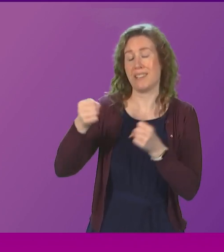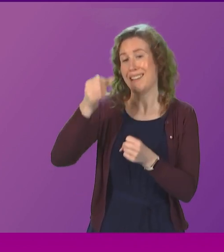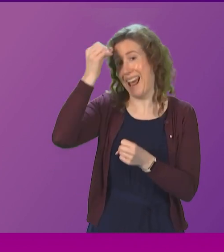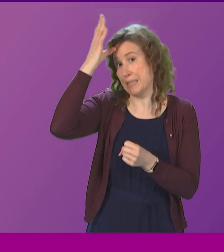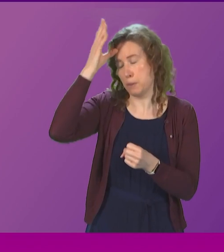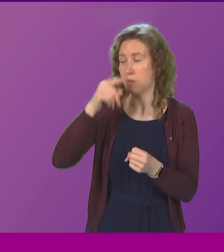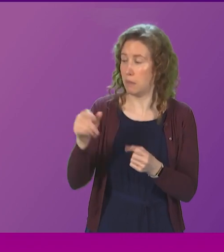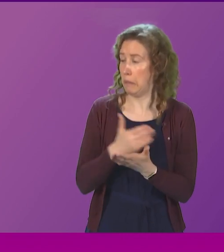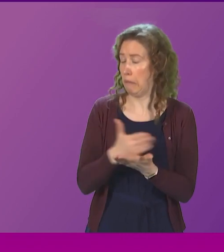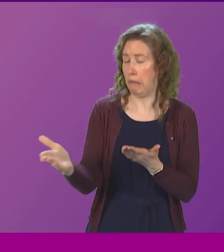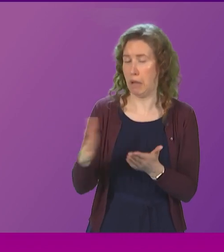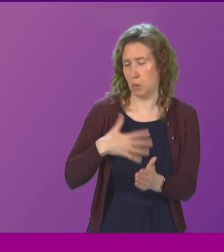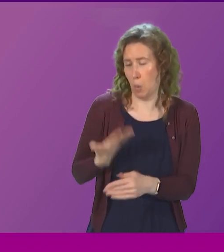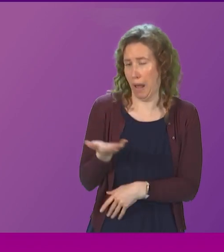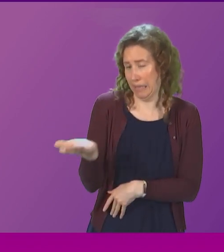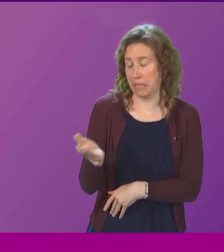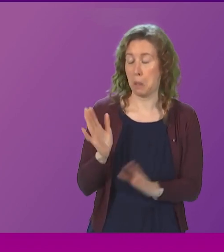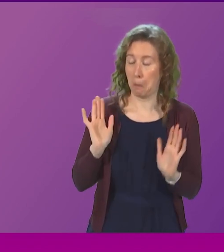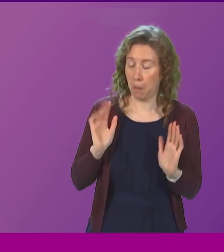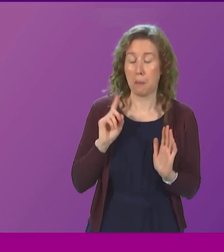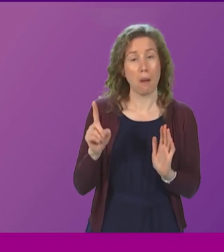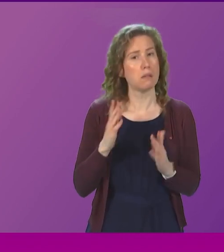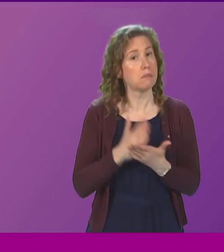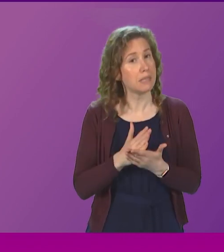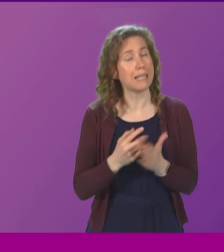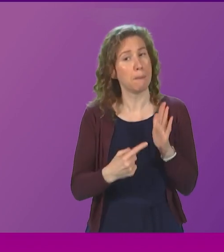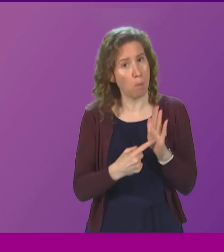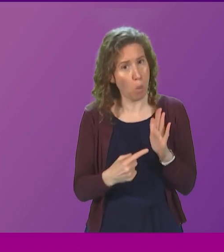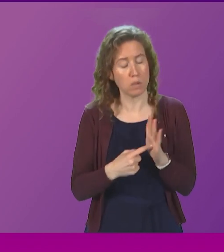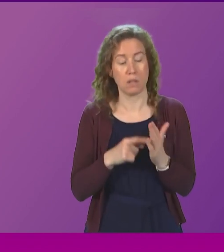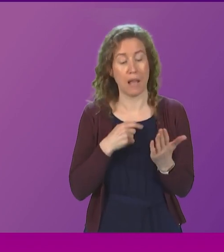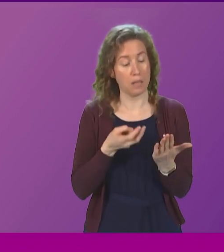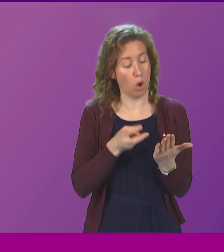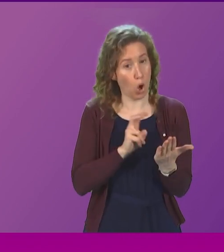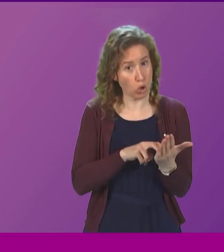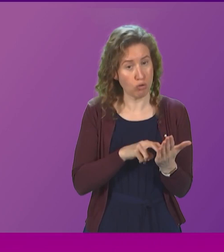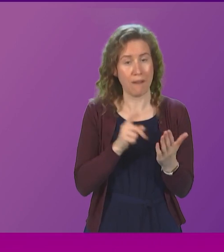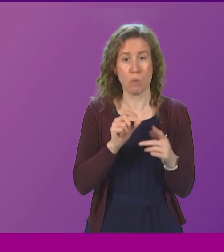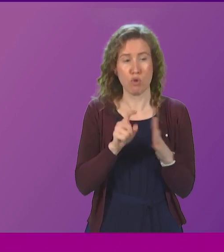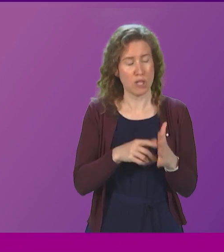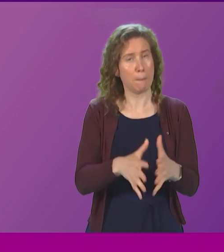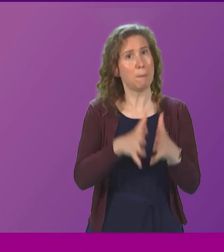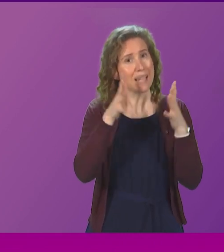they have made that clear over the years. However, it is so important that a contract for a project of this size brings in the technical